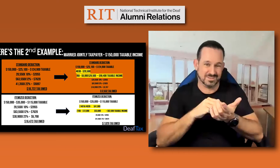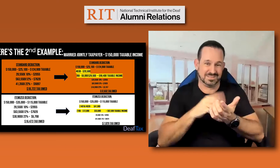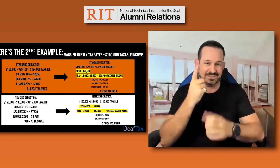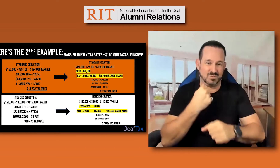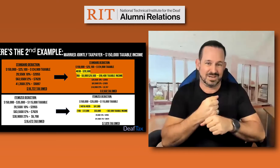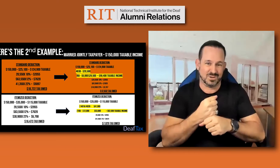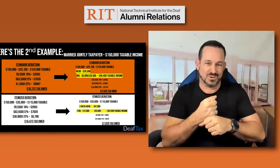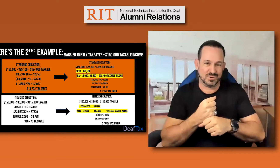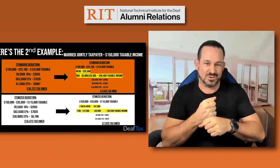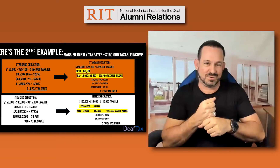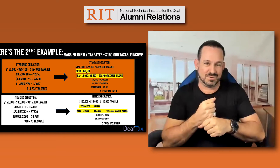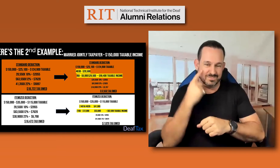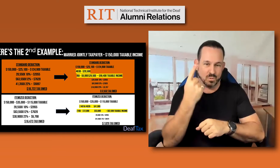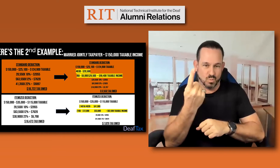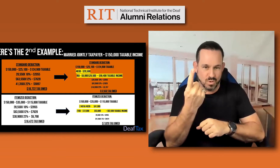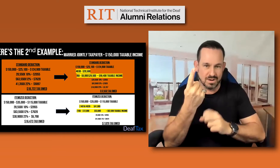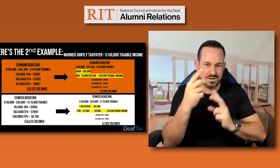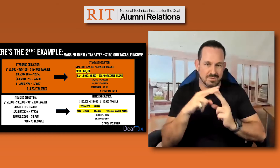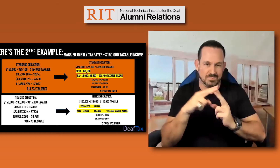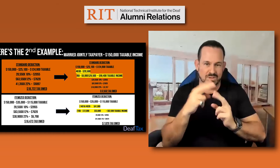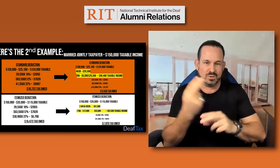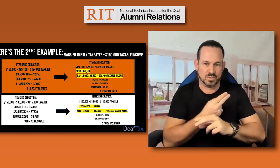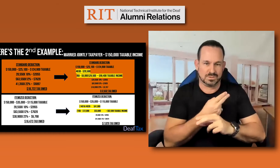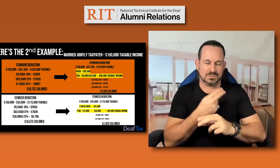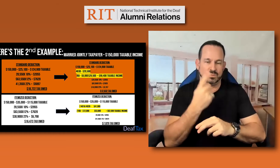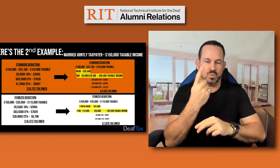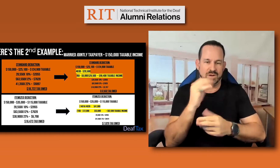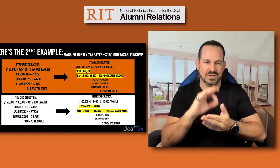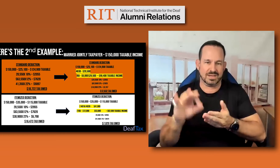We can see a difference of approximately $10,000.